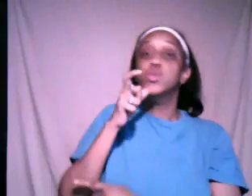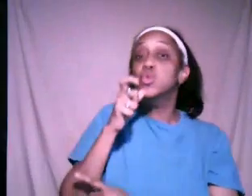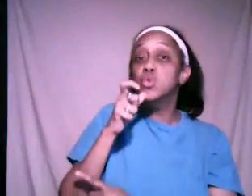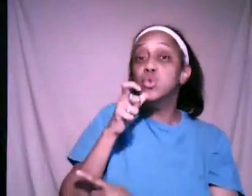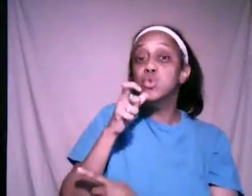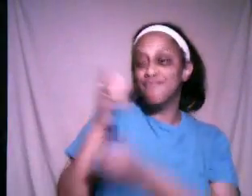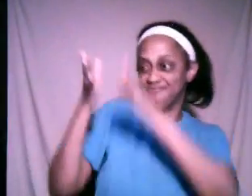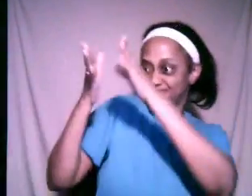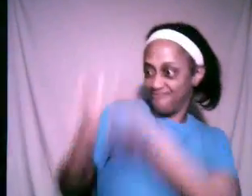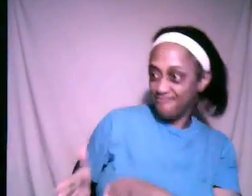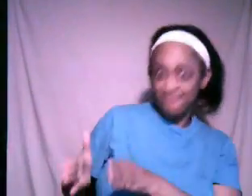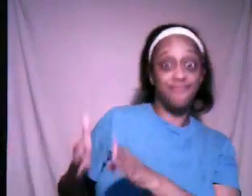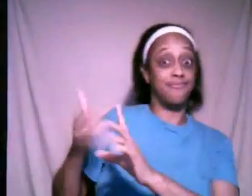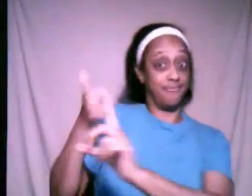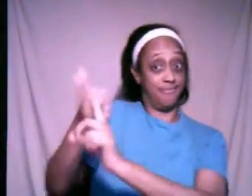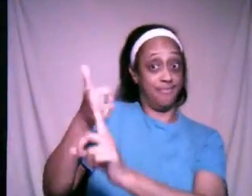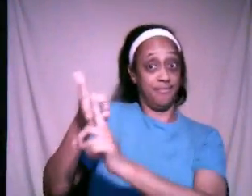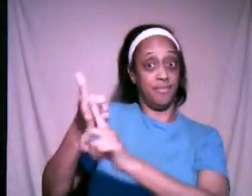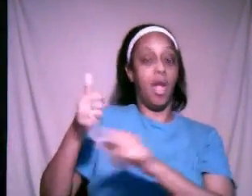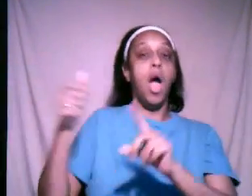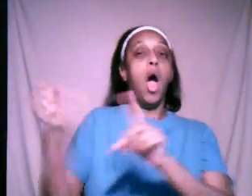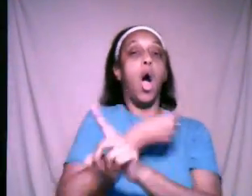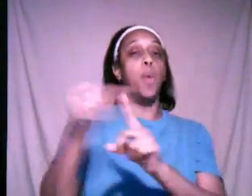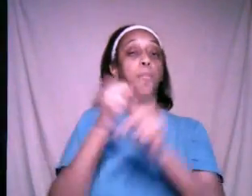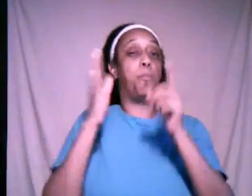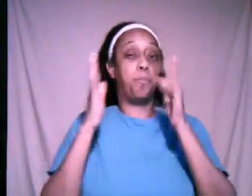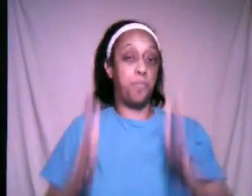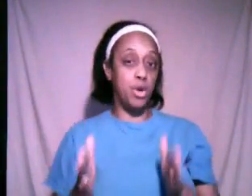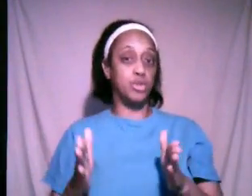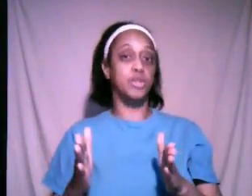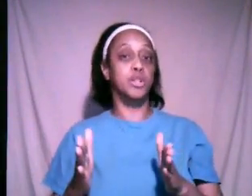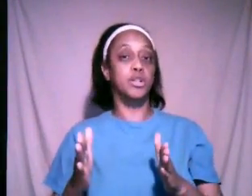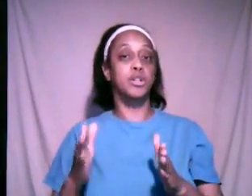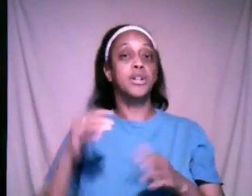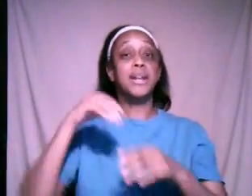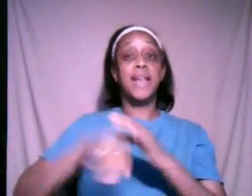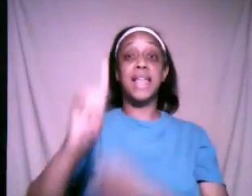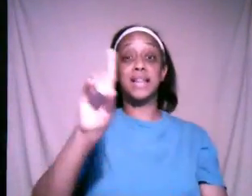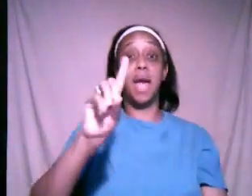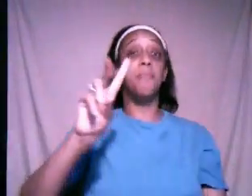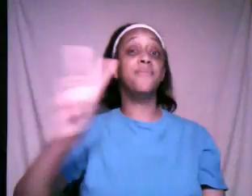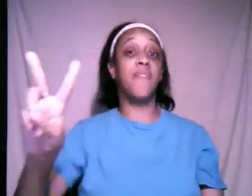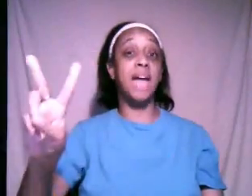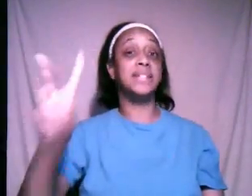who is abusers in domestic violence,